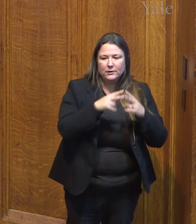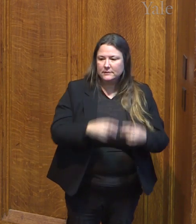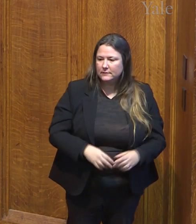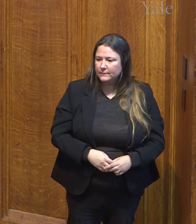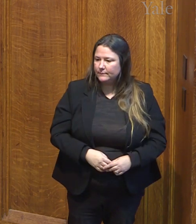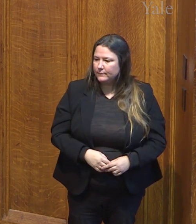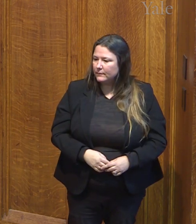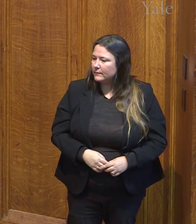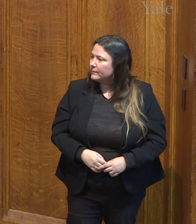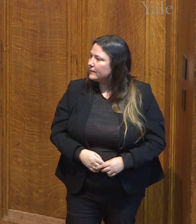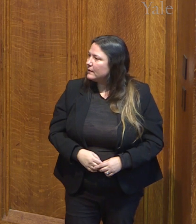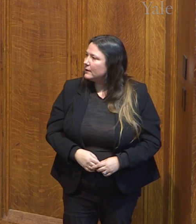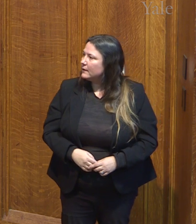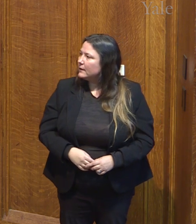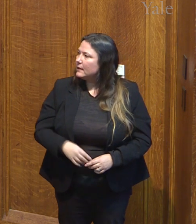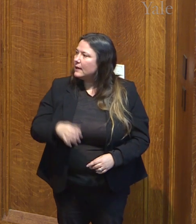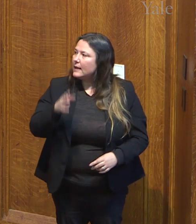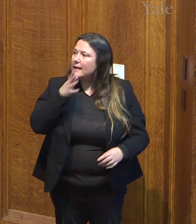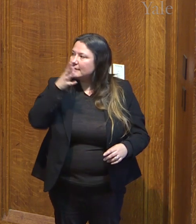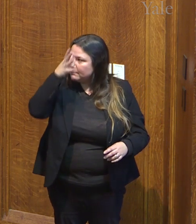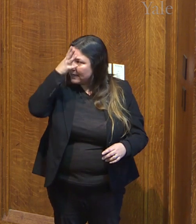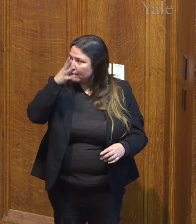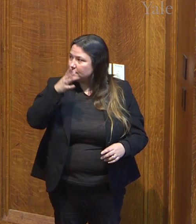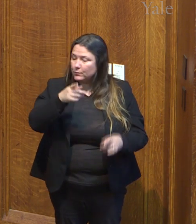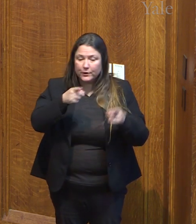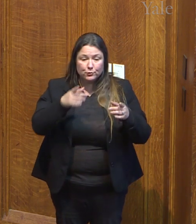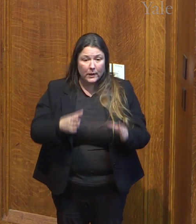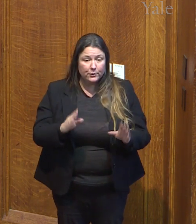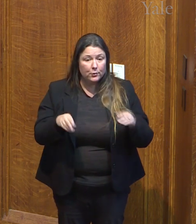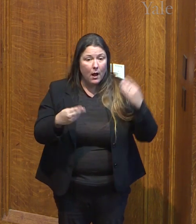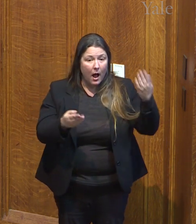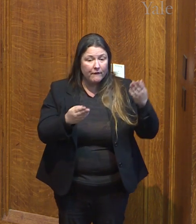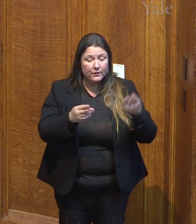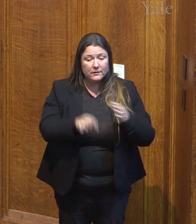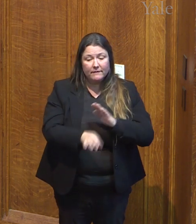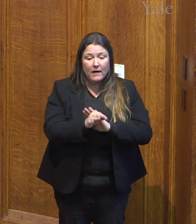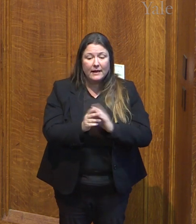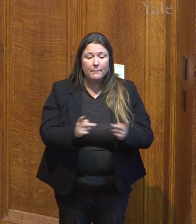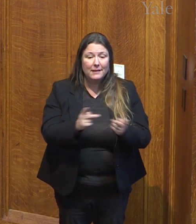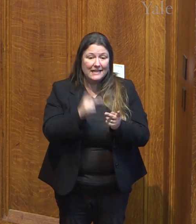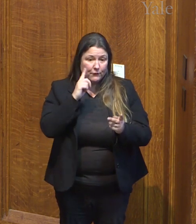His parents were friends of the director of Saint-Jacques who offered to find a place for him to live.